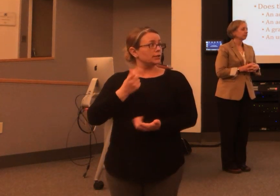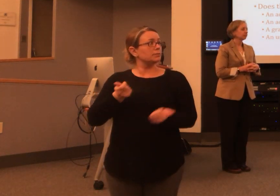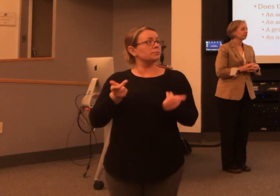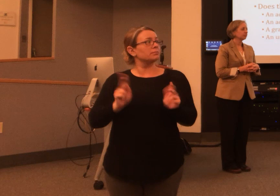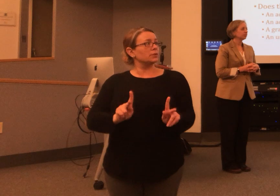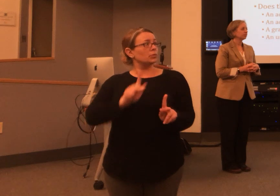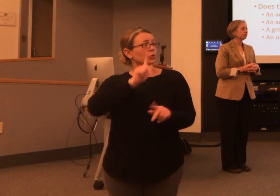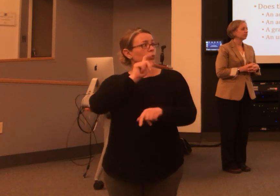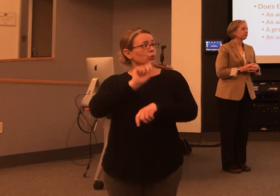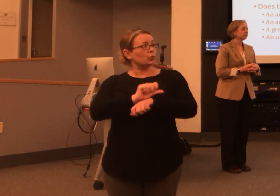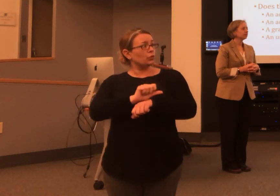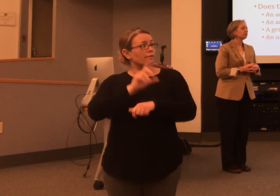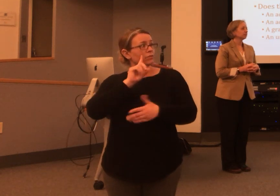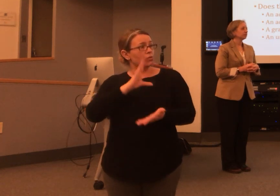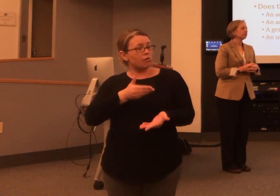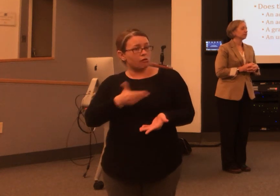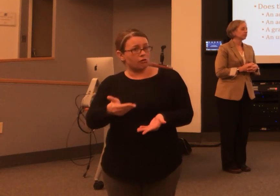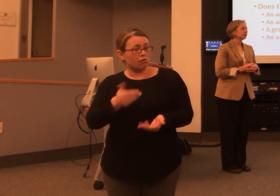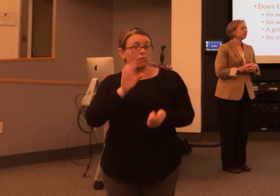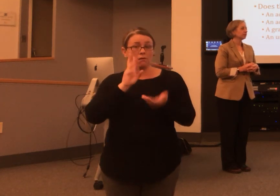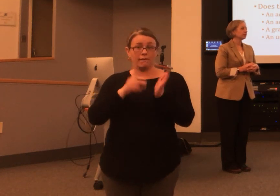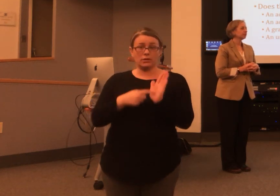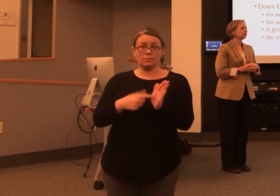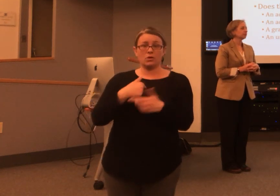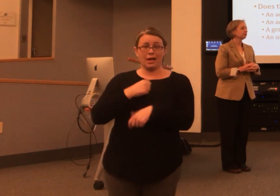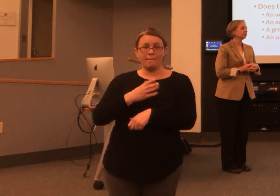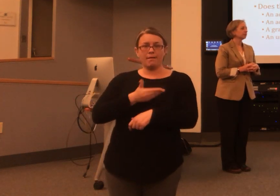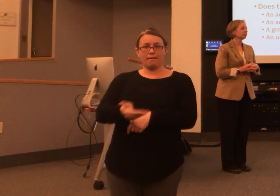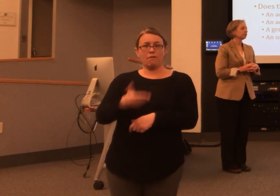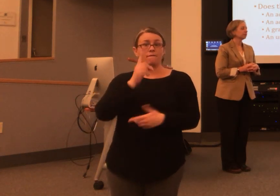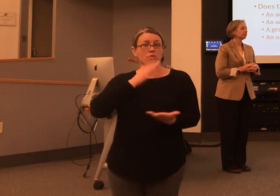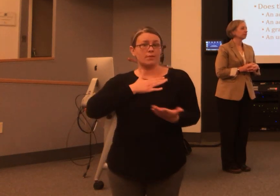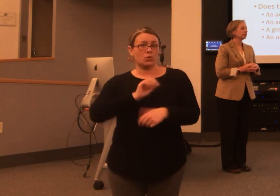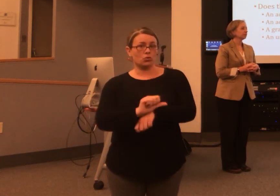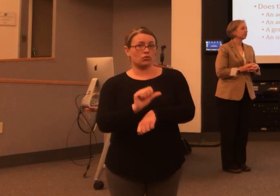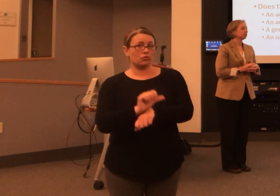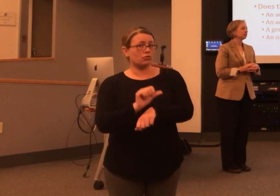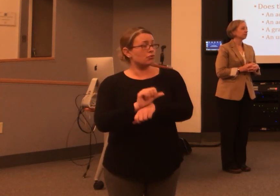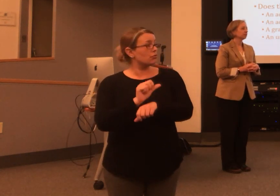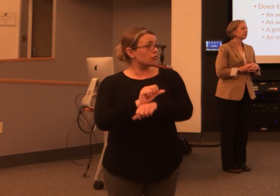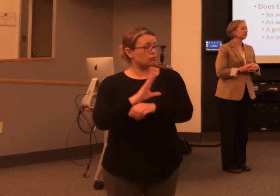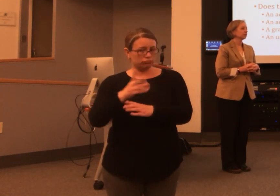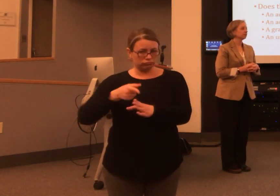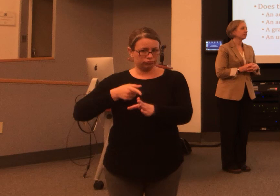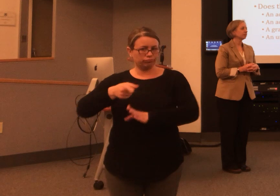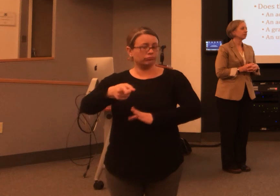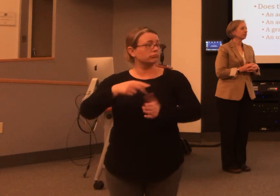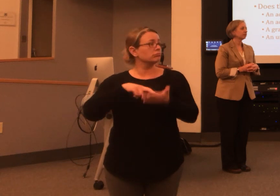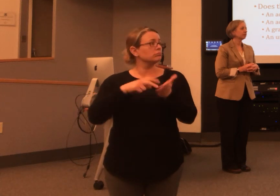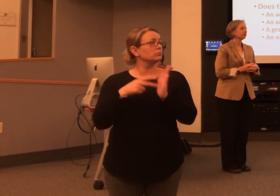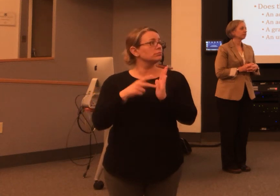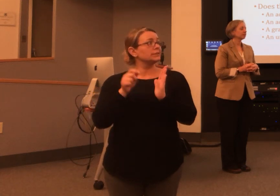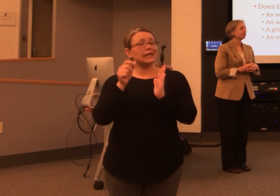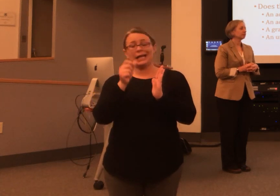I know I'm hired for my work, that means anything I do, it's delivered to the university